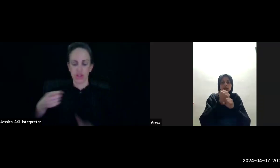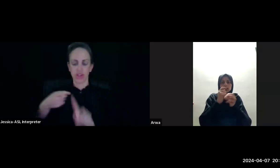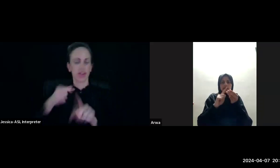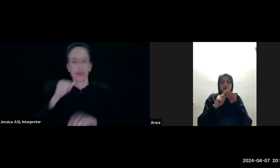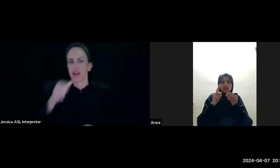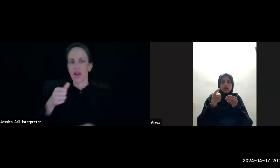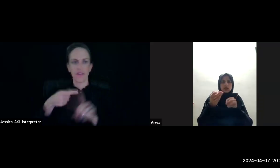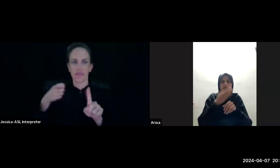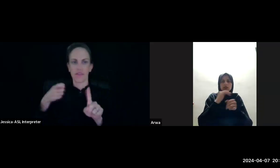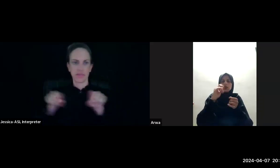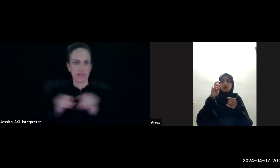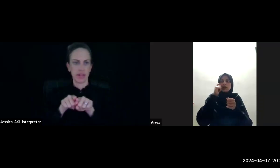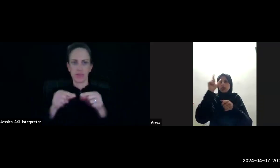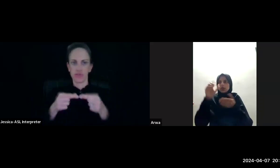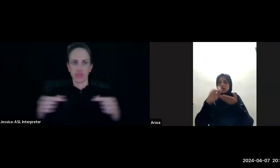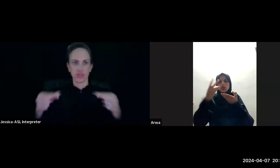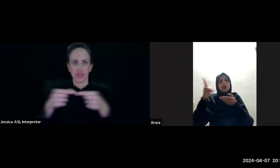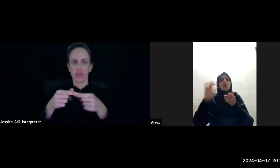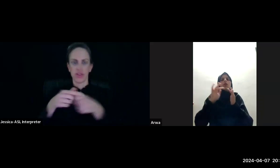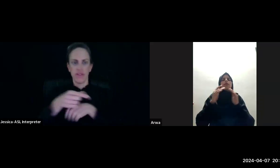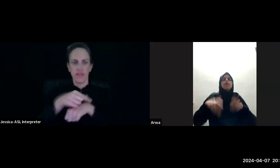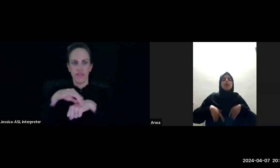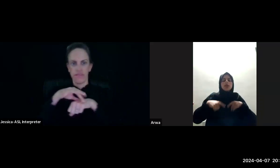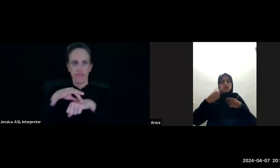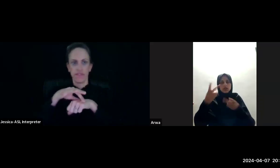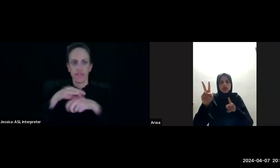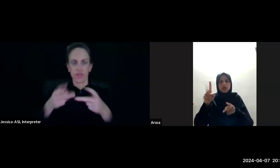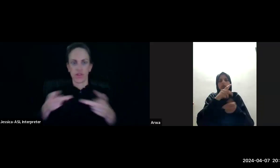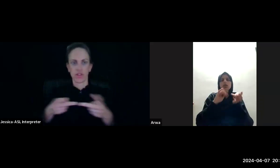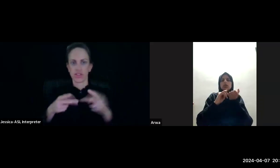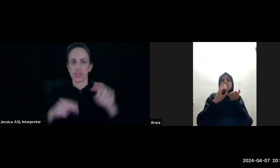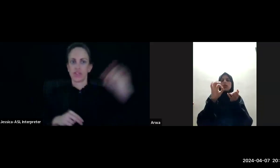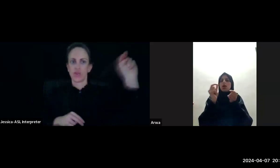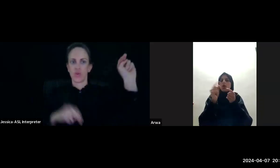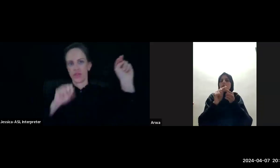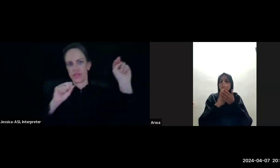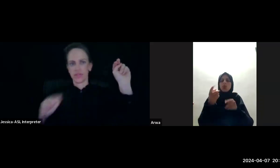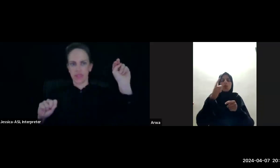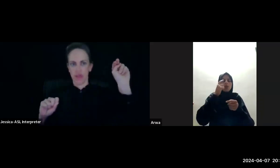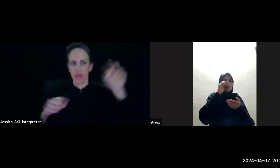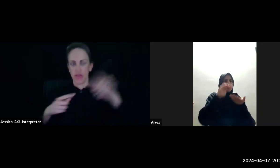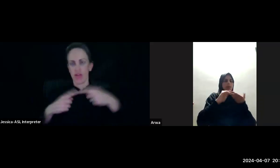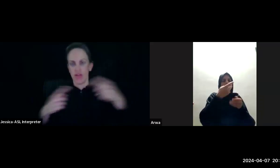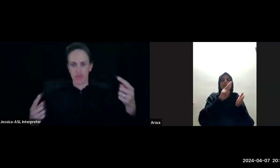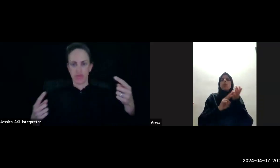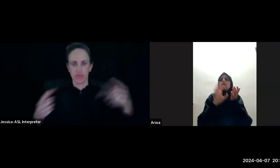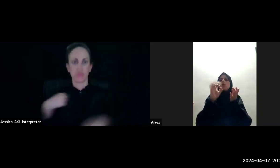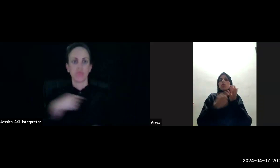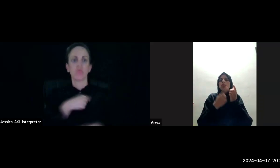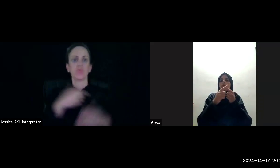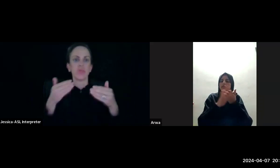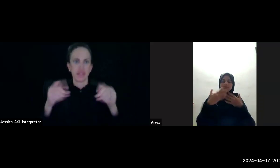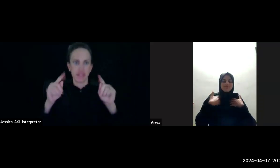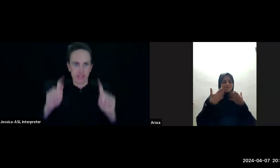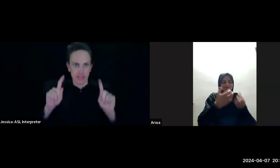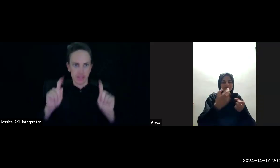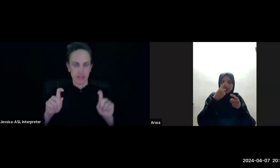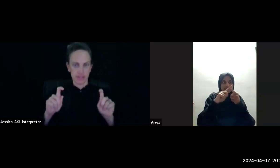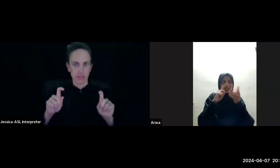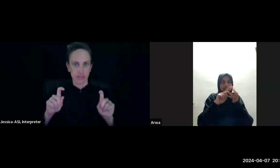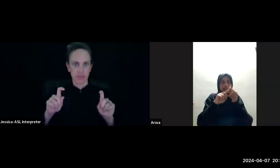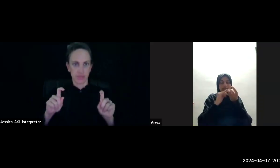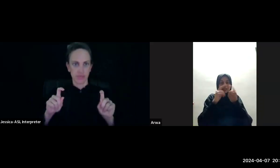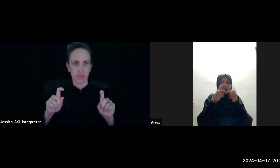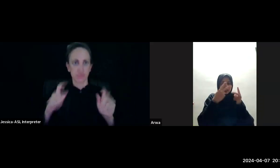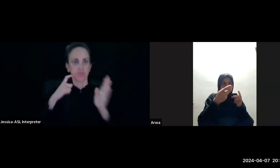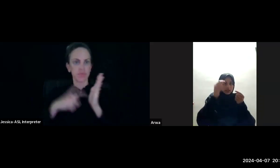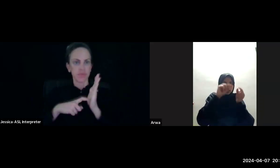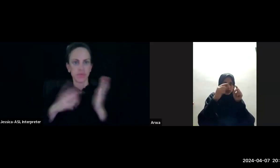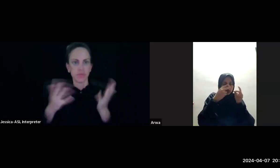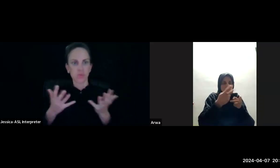and he she's from north of India. so we tested him and then uh we found that uh from in genetics he